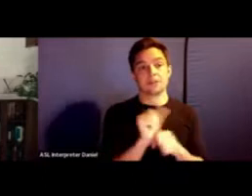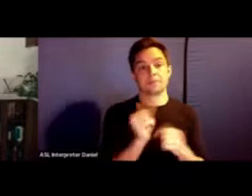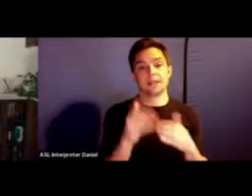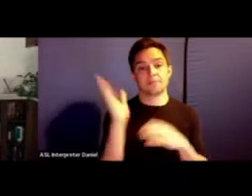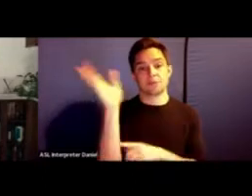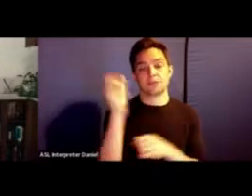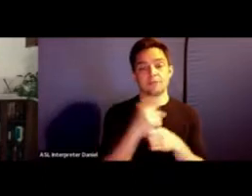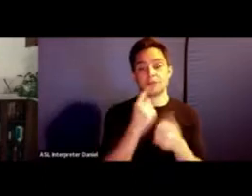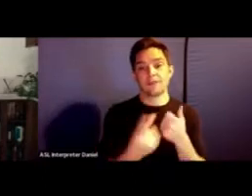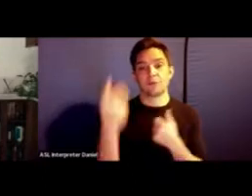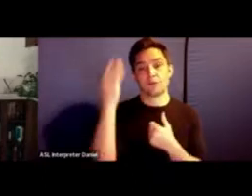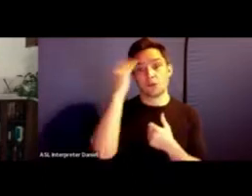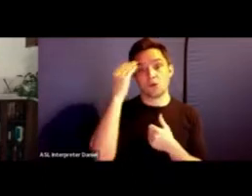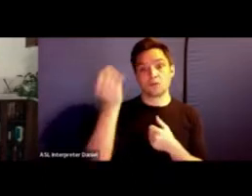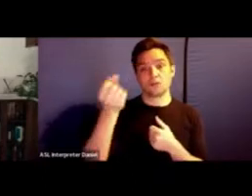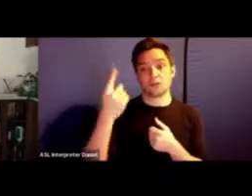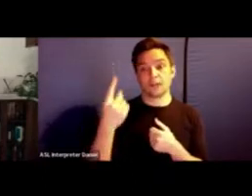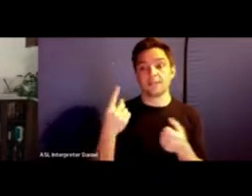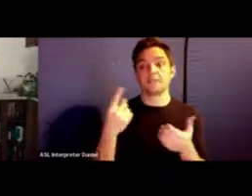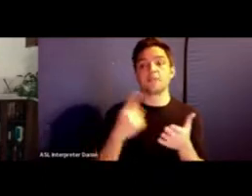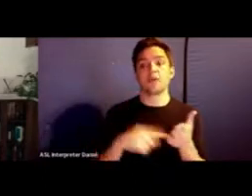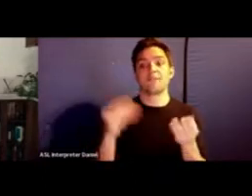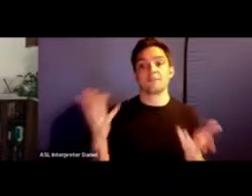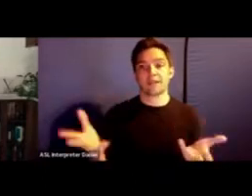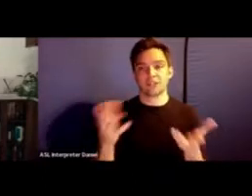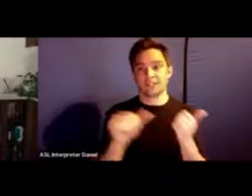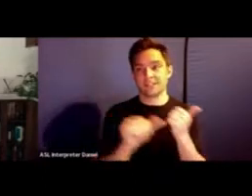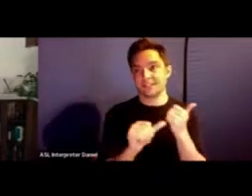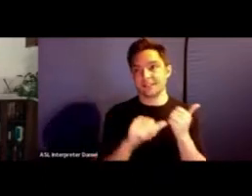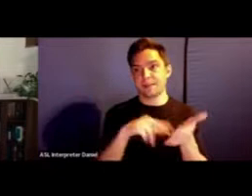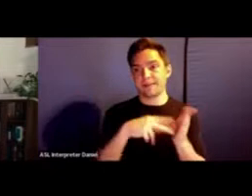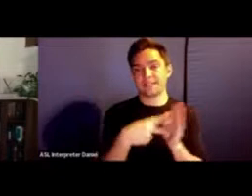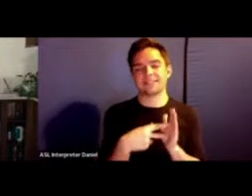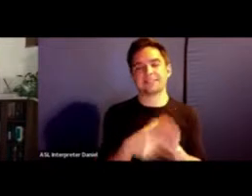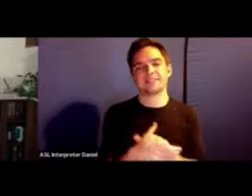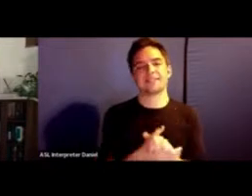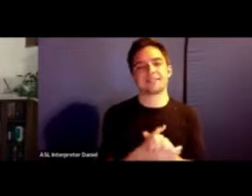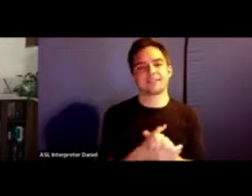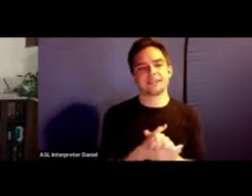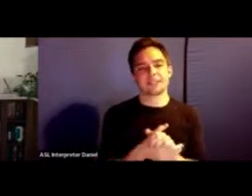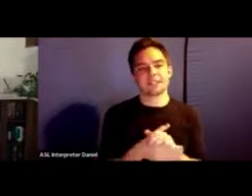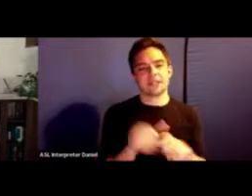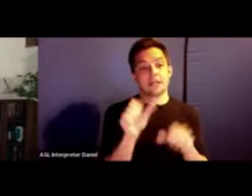everybody knows and understands what information and assistance means. And an important note in